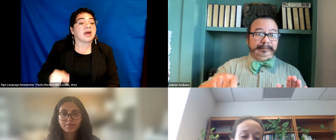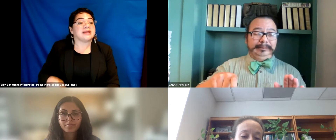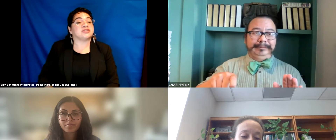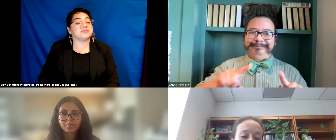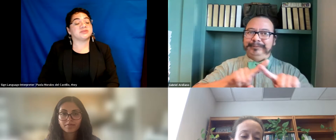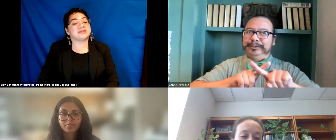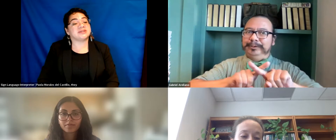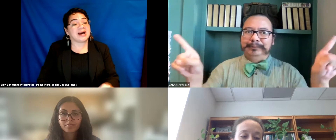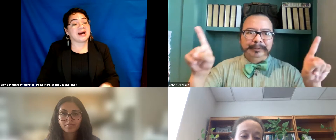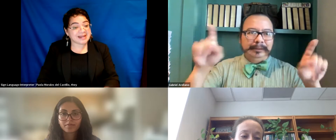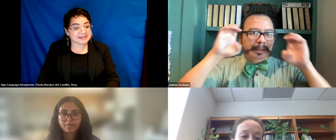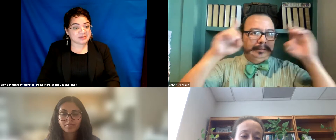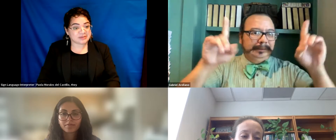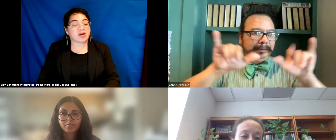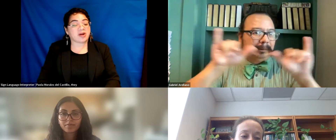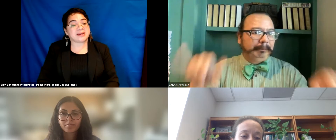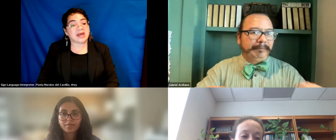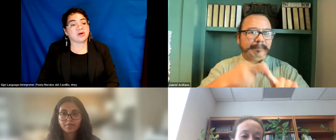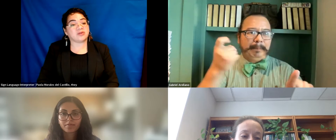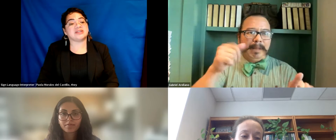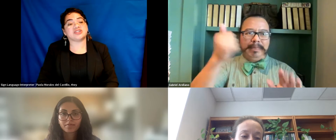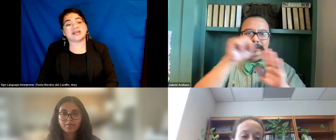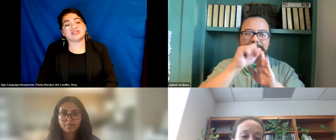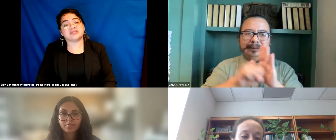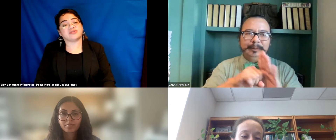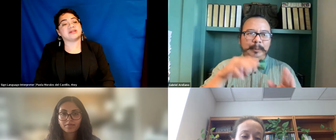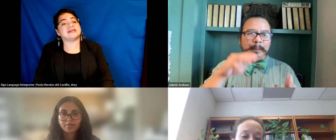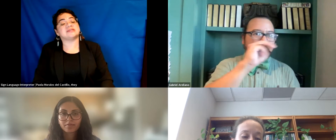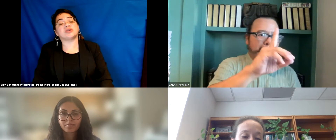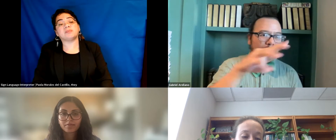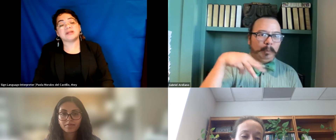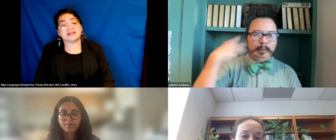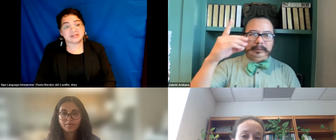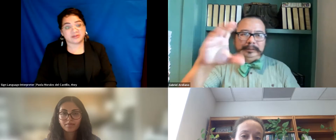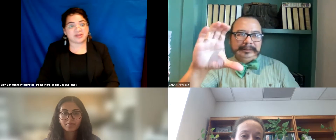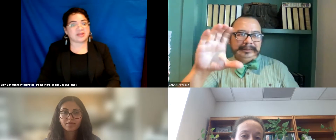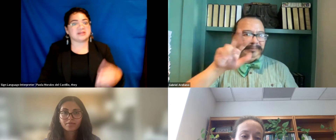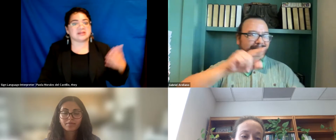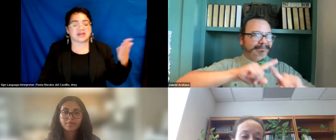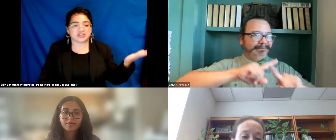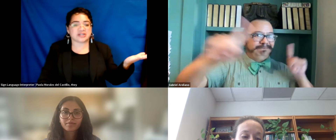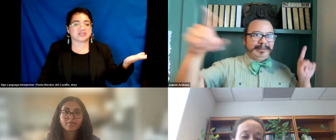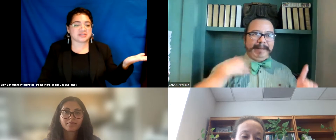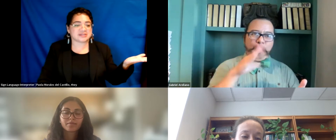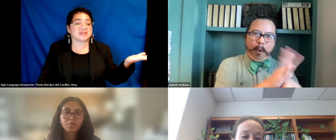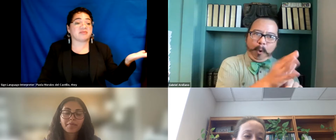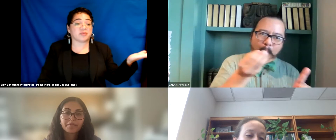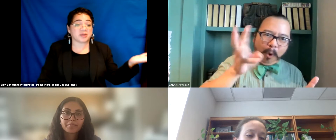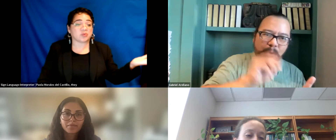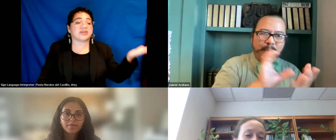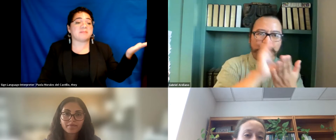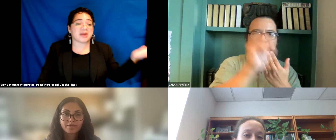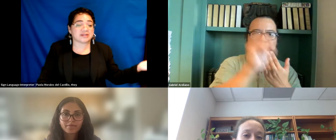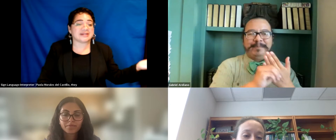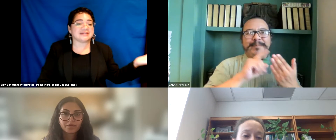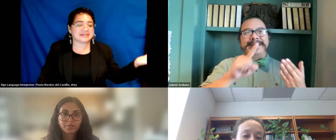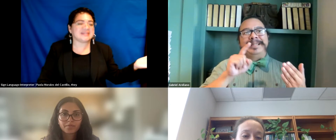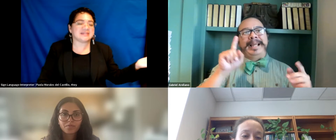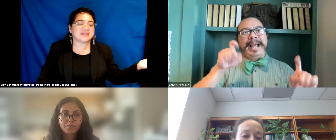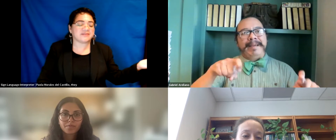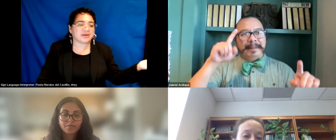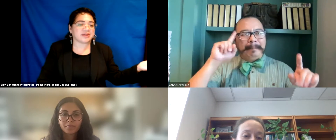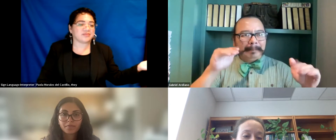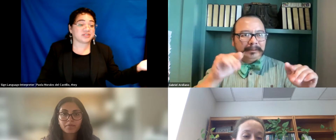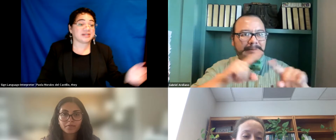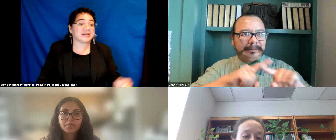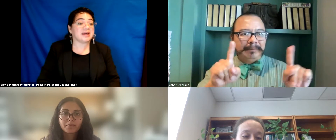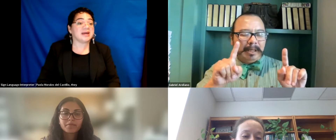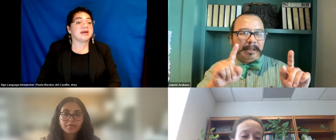Sign Language Interpreter | Paola Morales del Castillo, they: in terms of uh Texas, where I'm. At Now, the education different is completely different than the education systems that i'm familiar with in Maryland and Dc. The Dmb. Area in Virginia